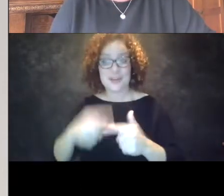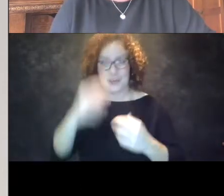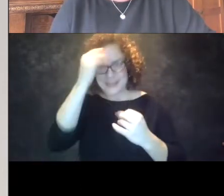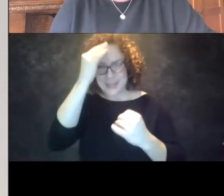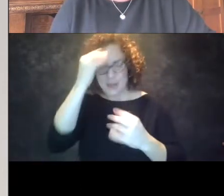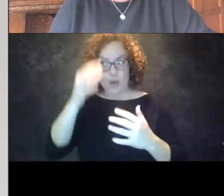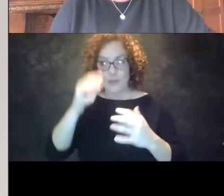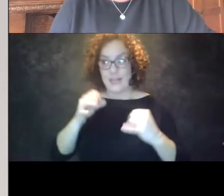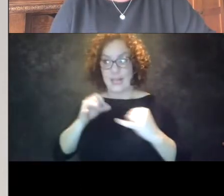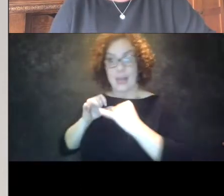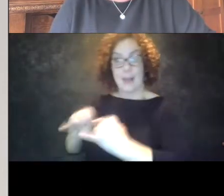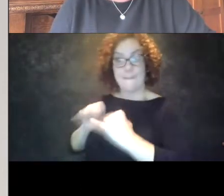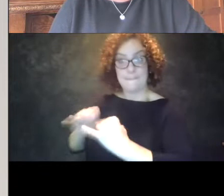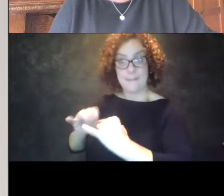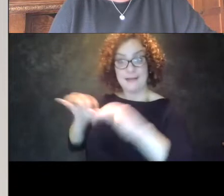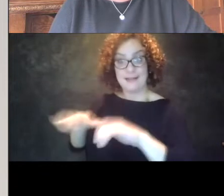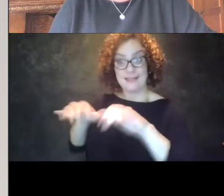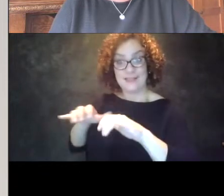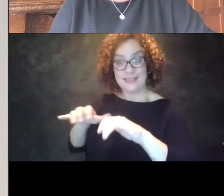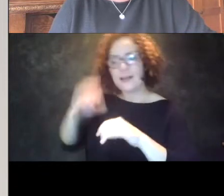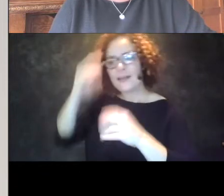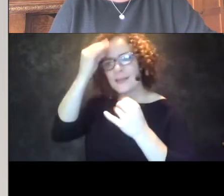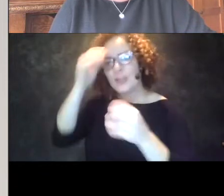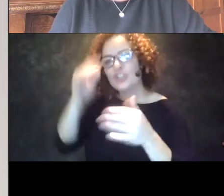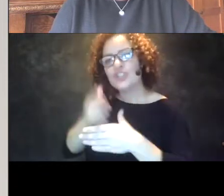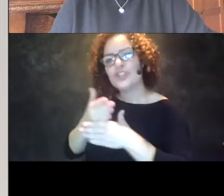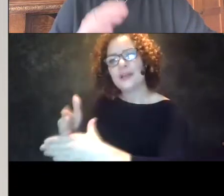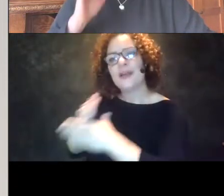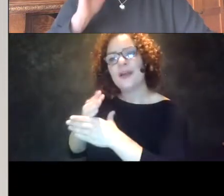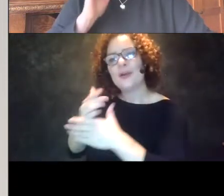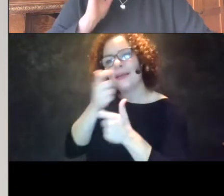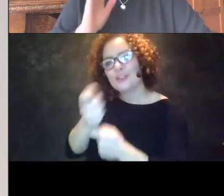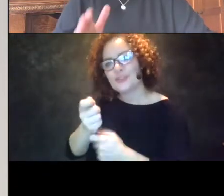activities, you want to also think about shared activities and shared interests. So when student